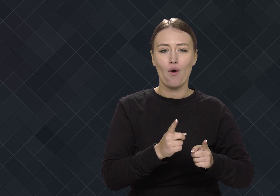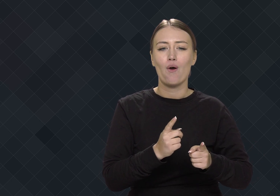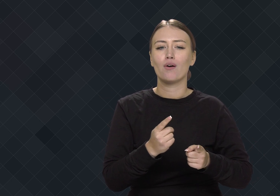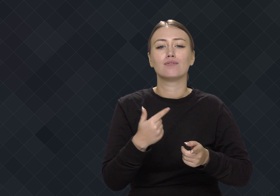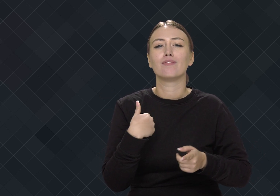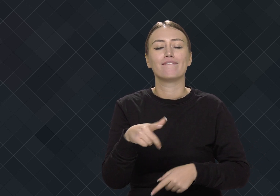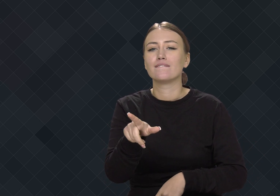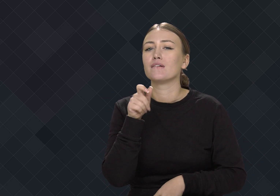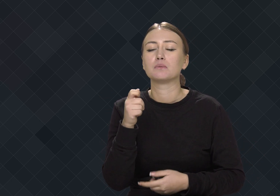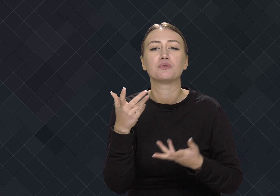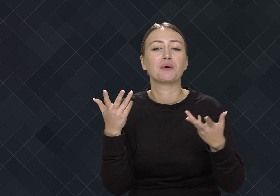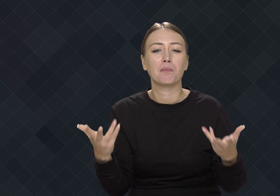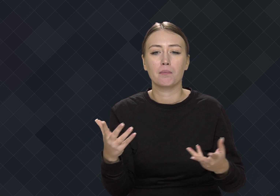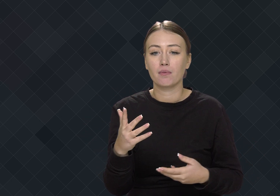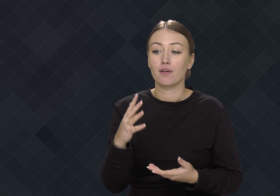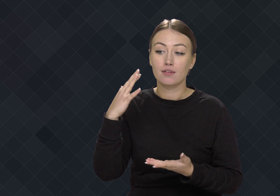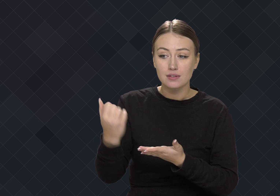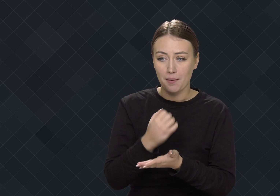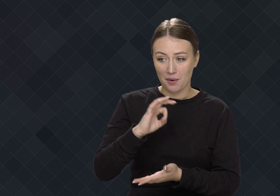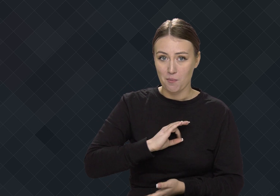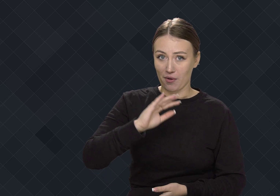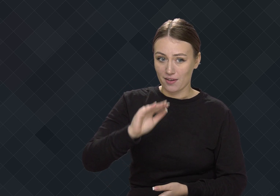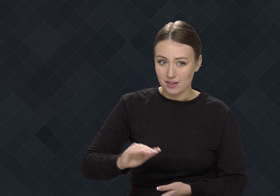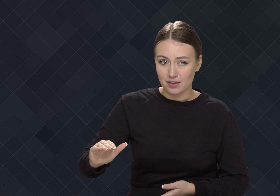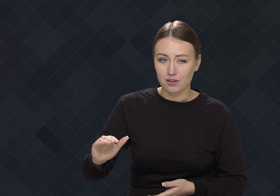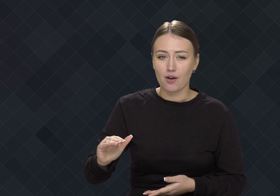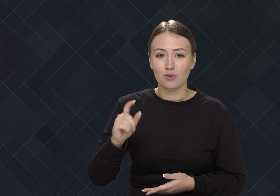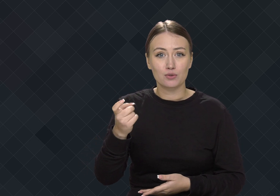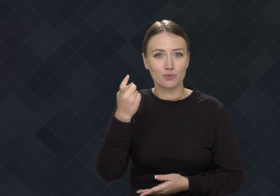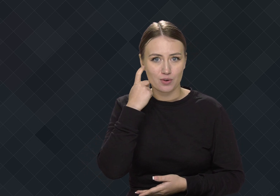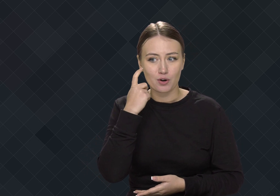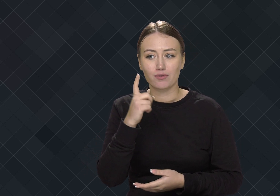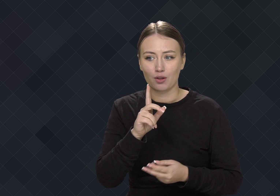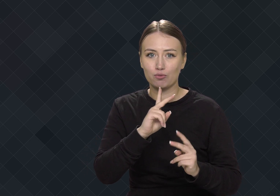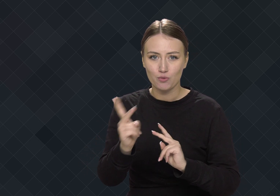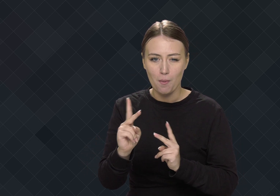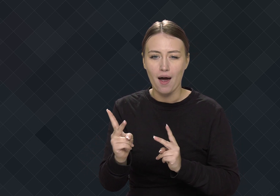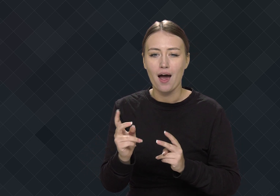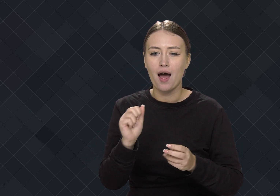they had two options: either take a hearing child as an interpreter,